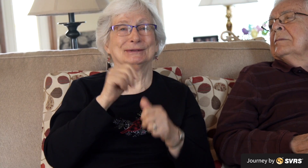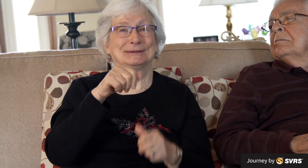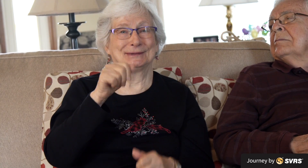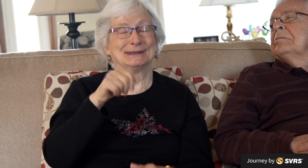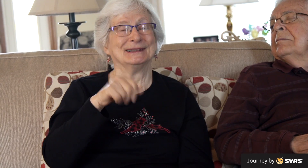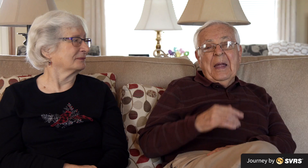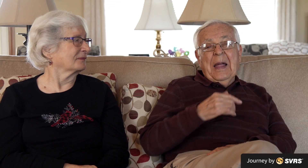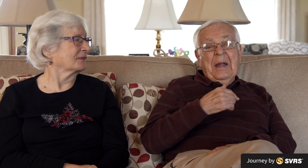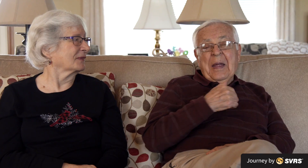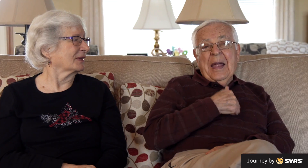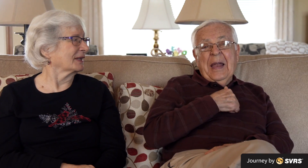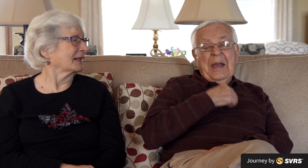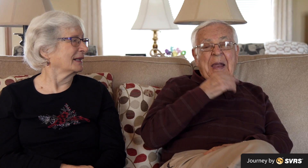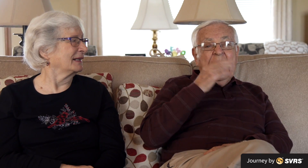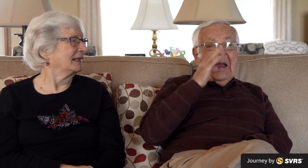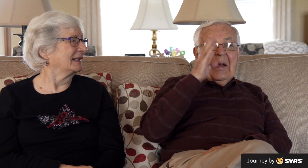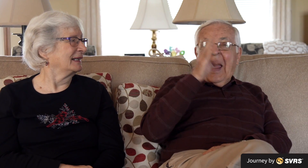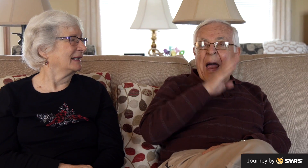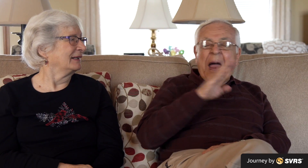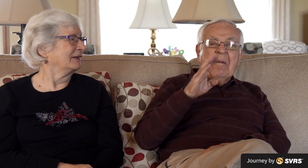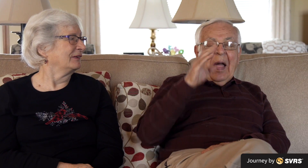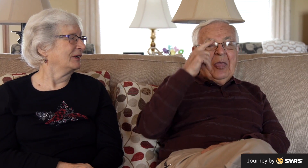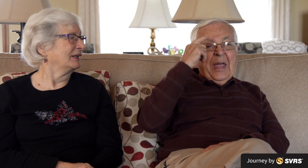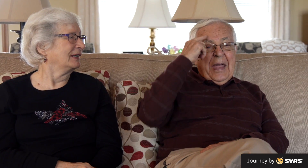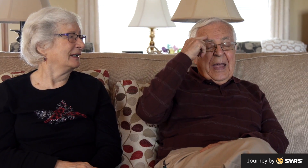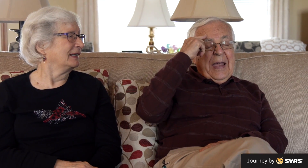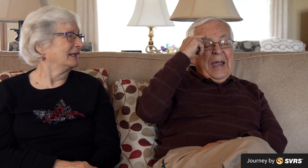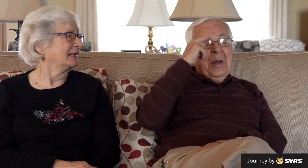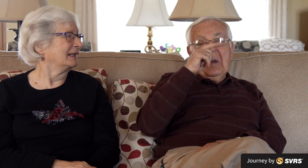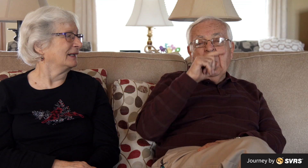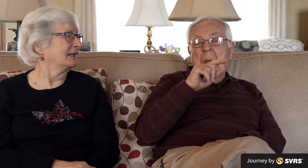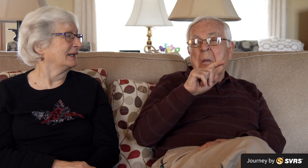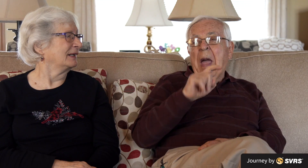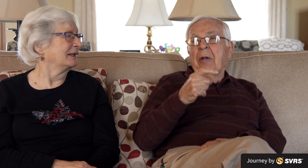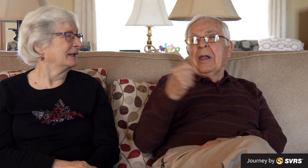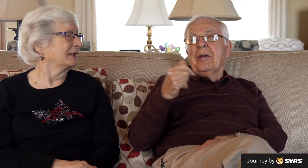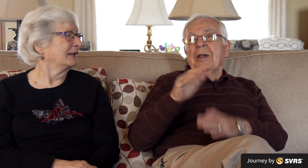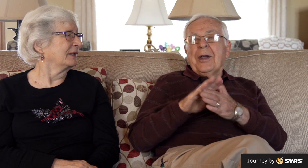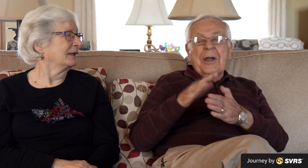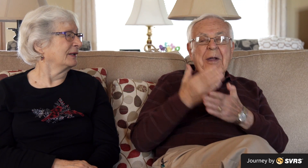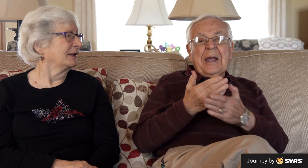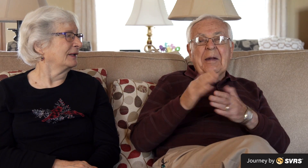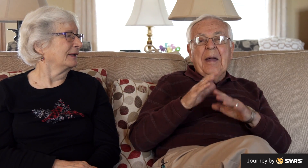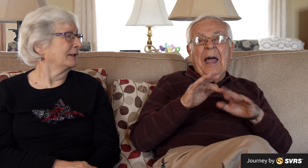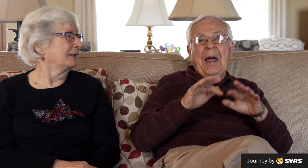I never thought about thing she couldn't do, like not being able to cook.